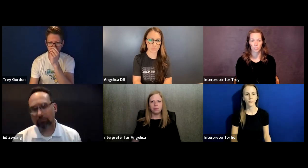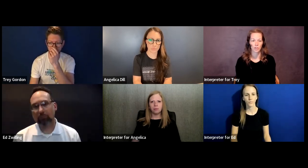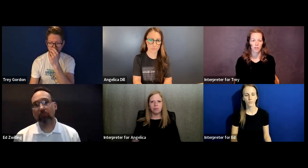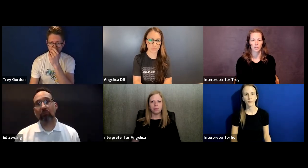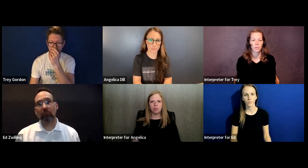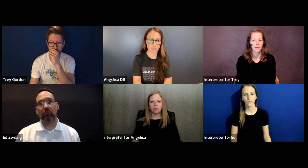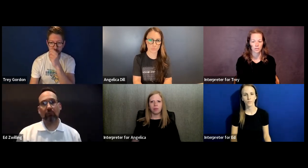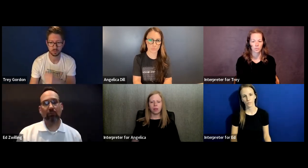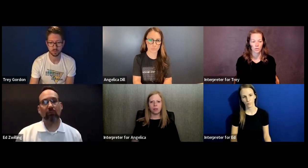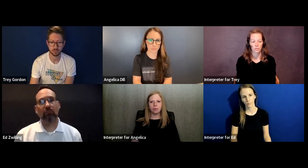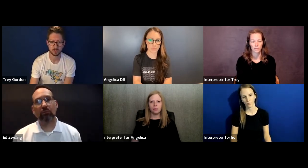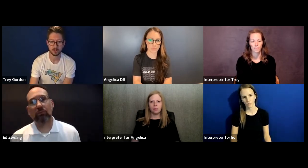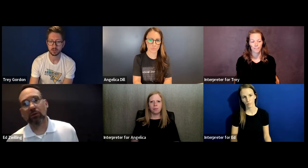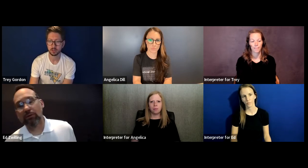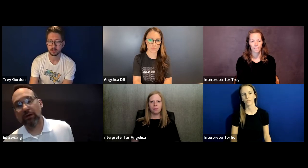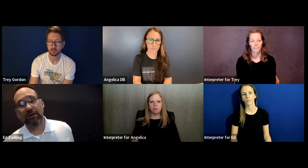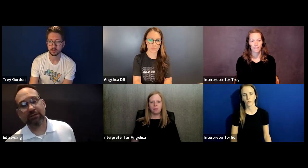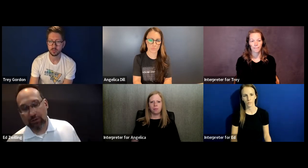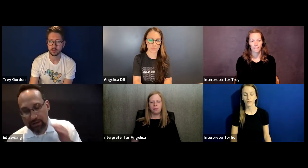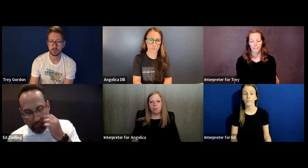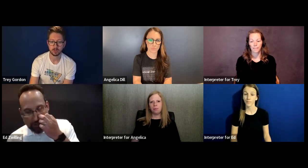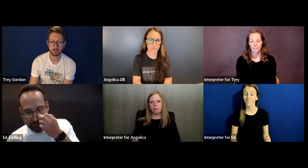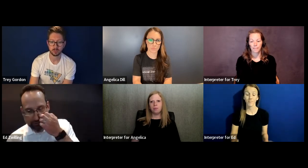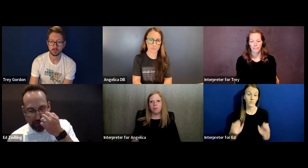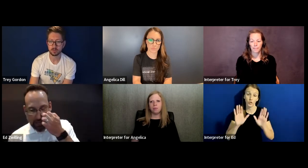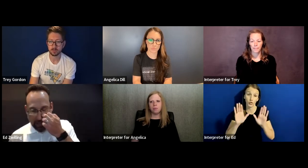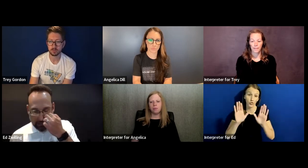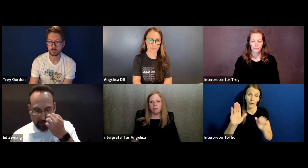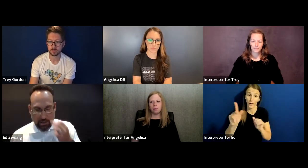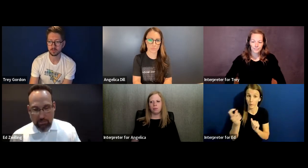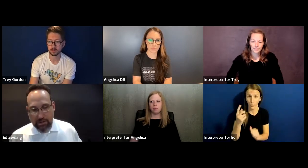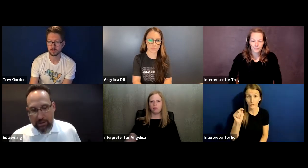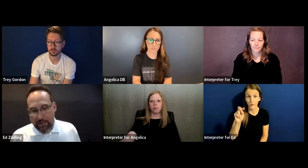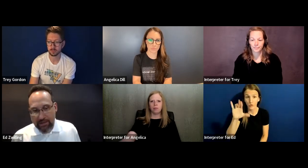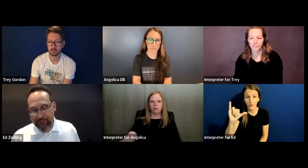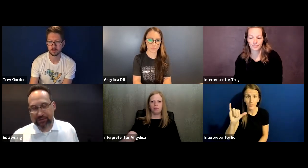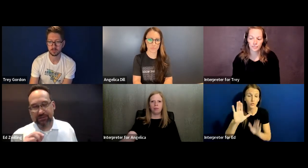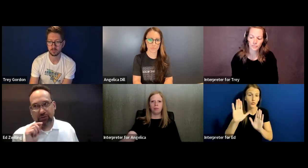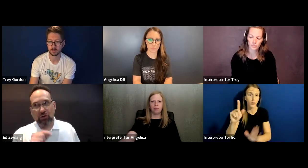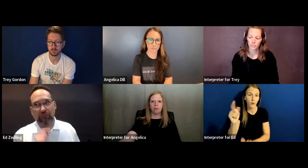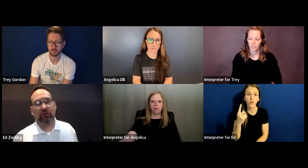should i do in that situation that's a great question trey and um if it's if you don't feel